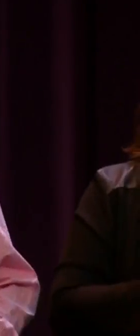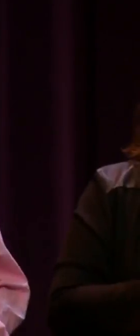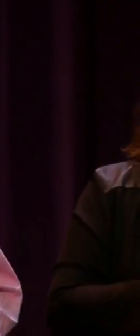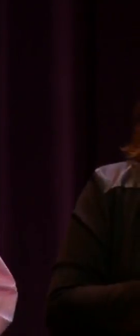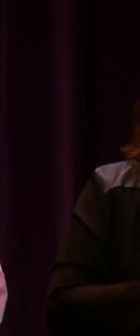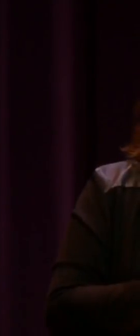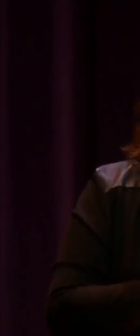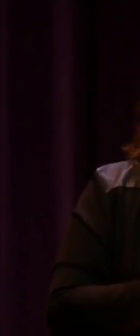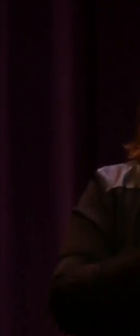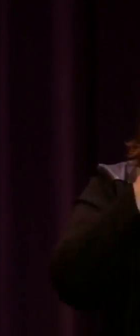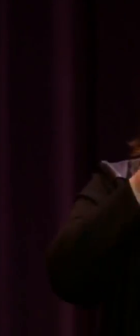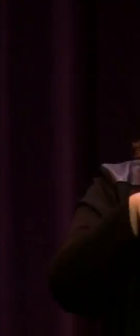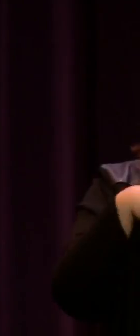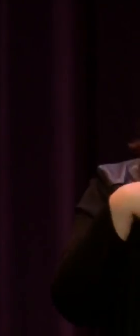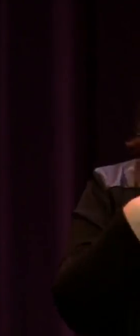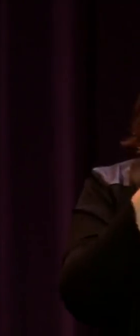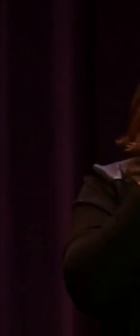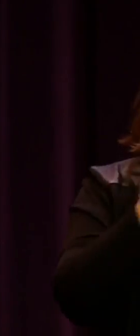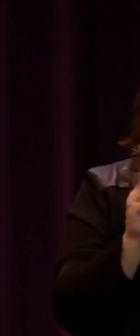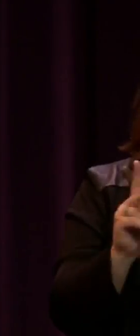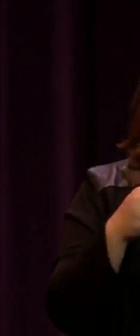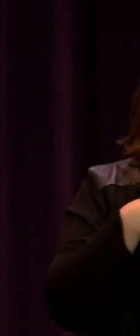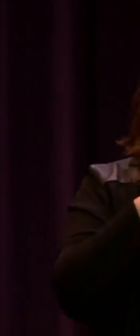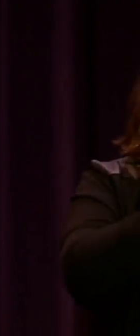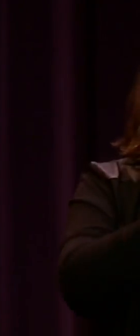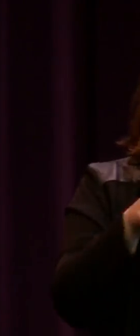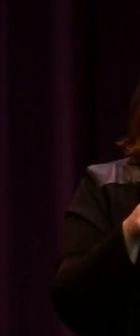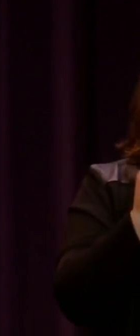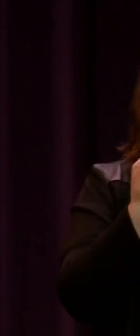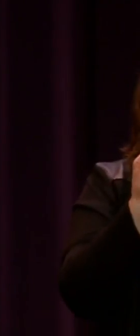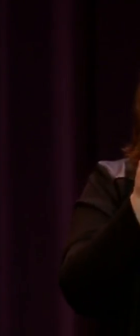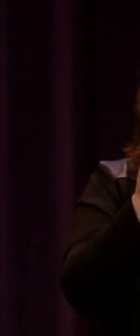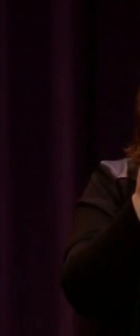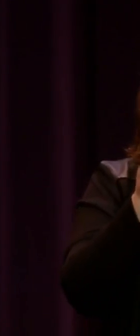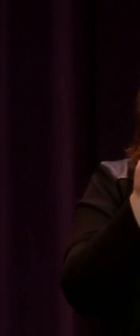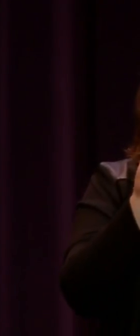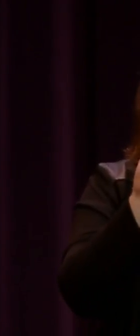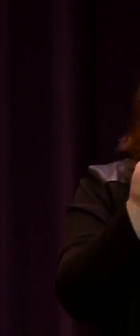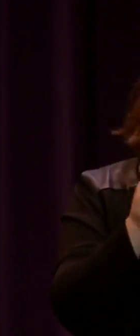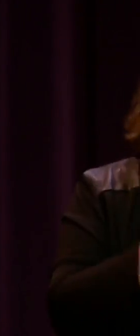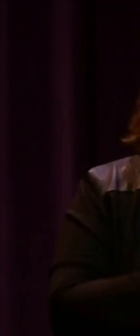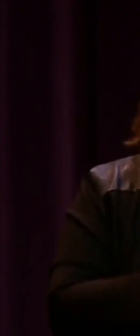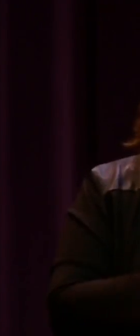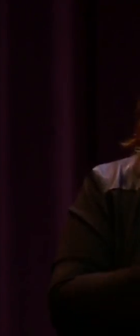THE DINNER PARTY. NO GREAT AMERICAN ACHIEVEMENT